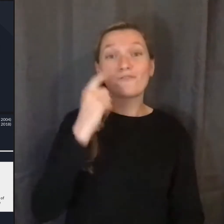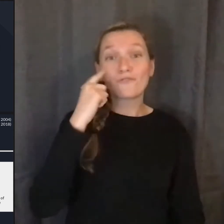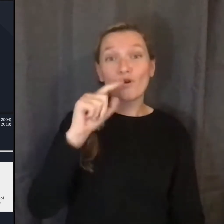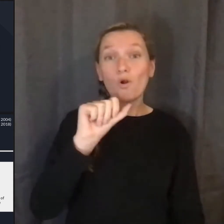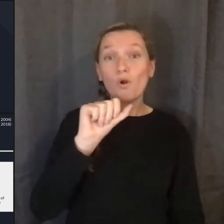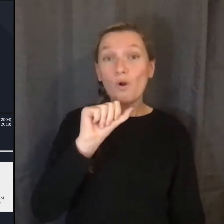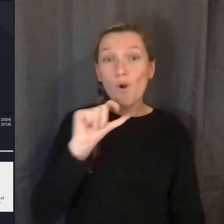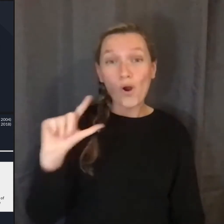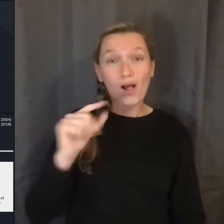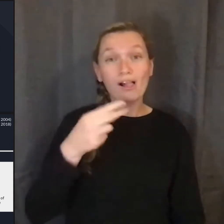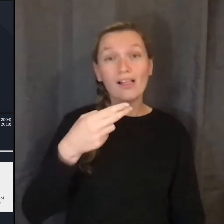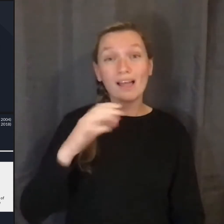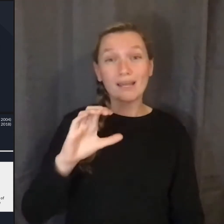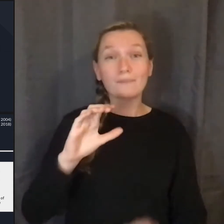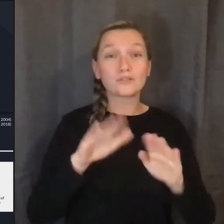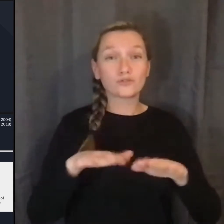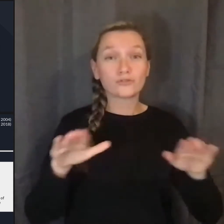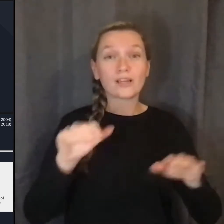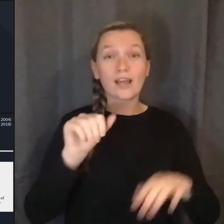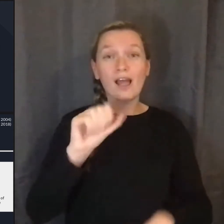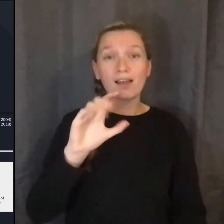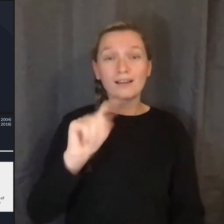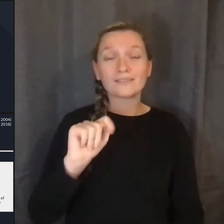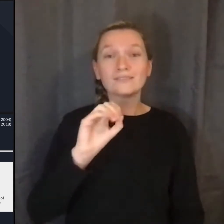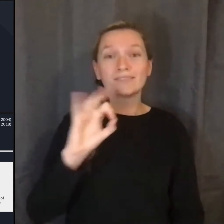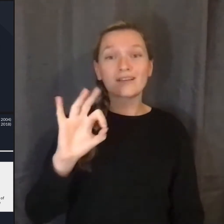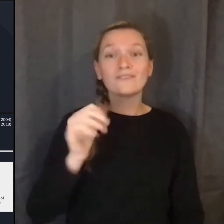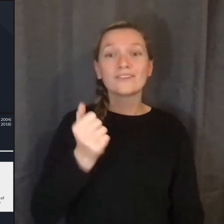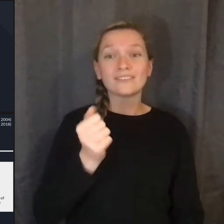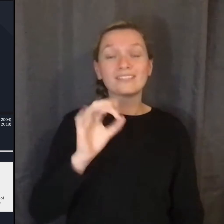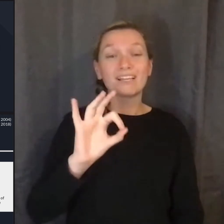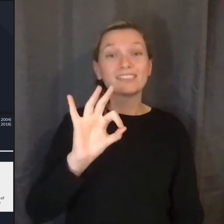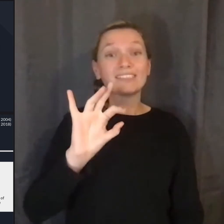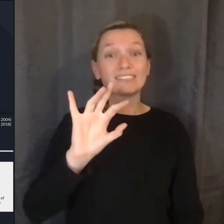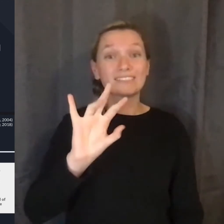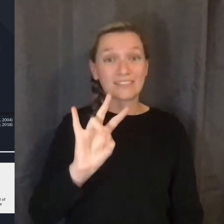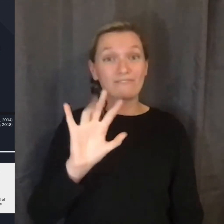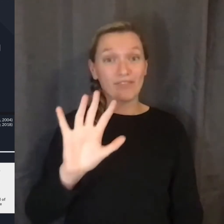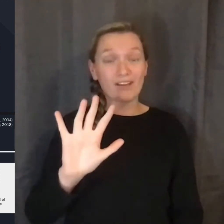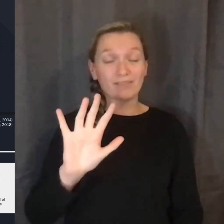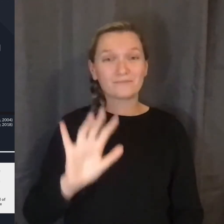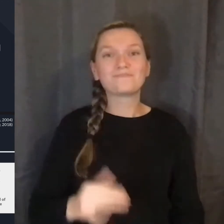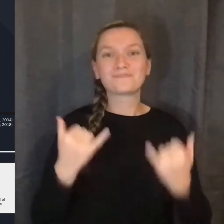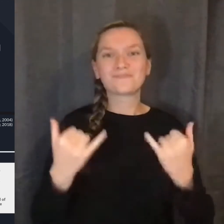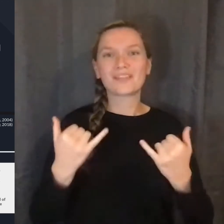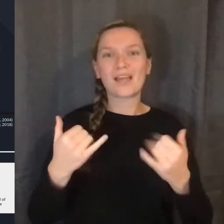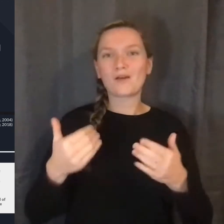mainstream settings used the act called The Education for all Handicapped Children Act of